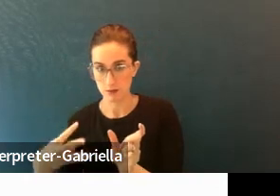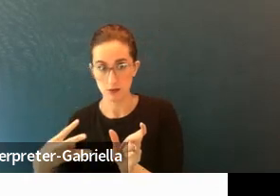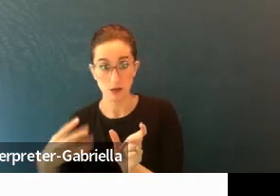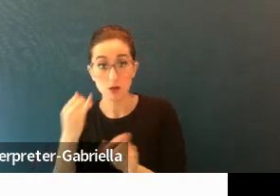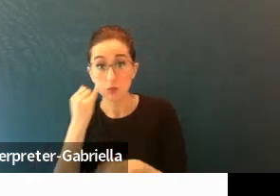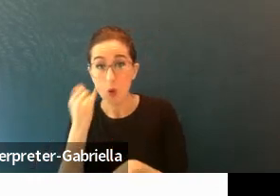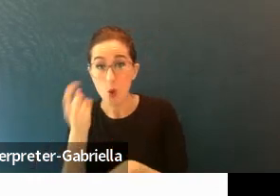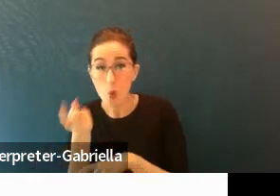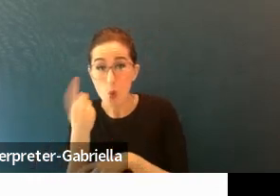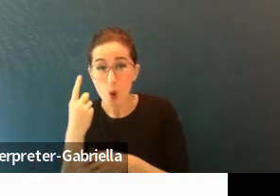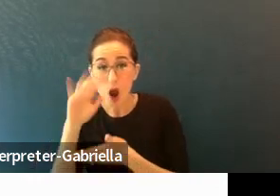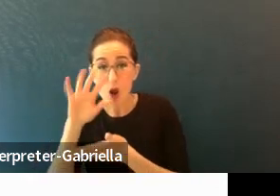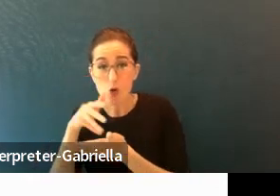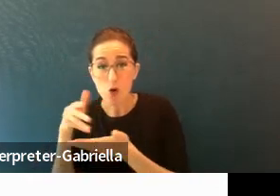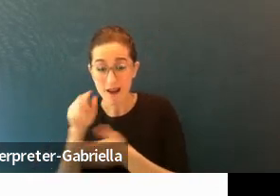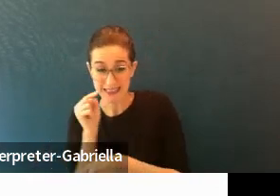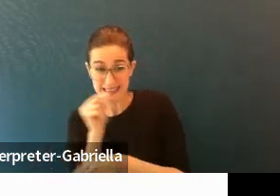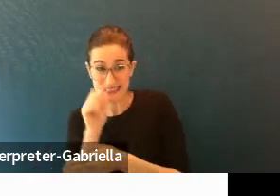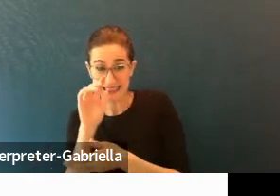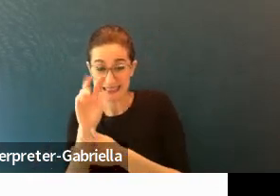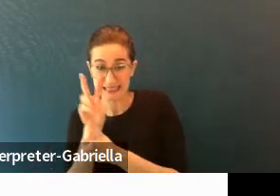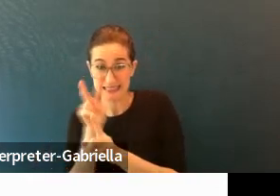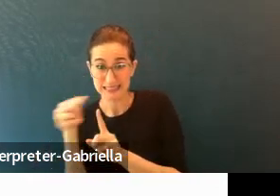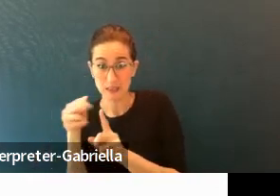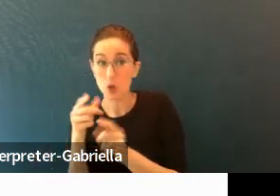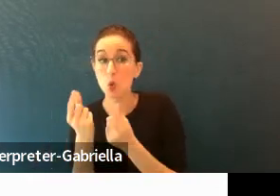and you just select specific sheets from this workbook